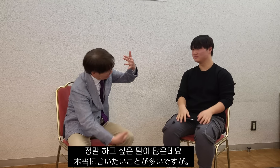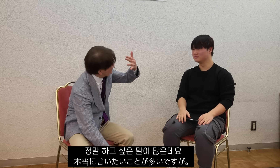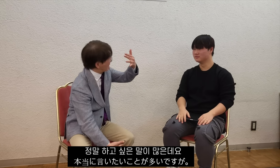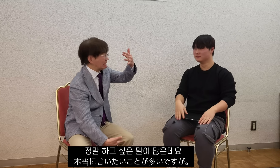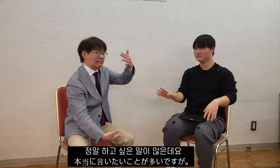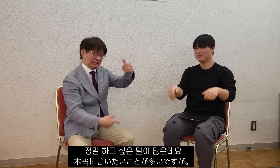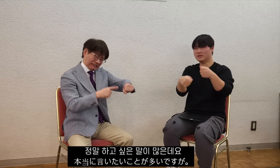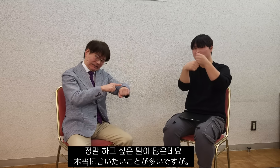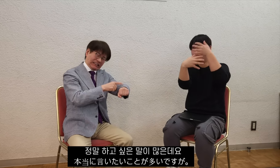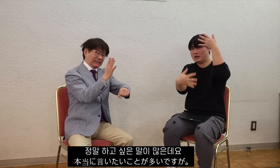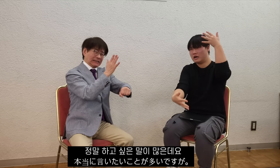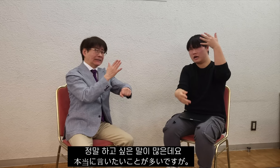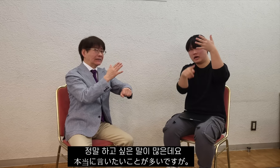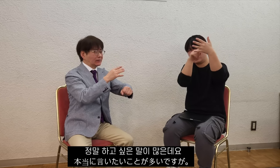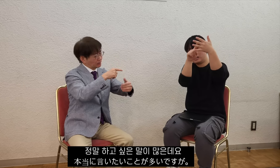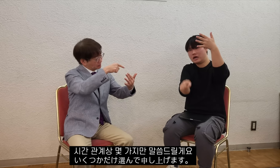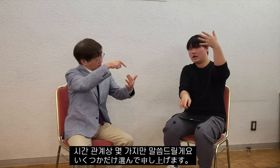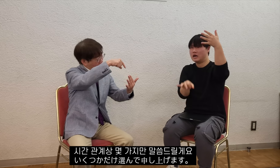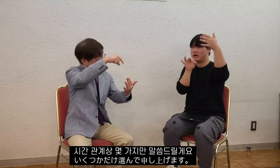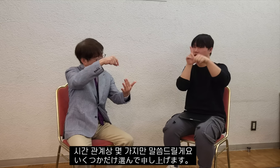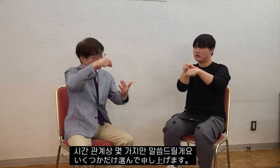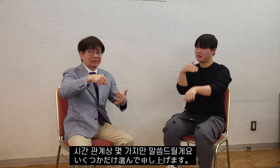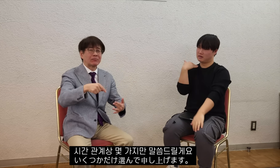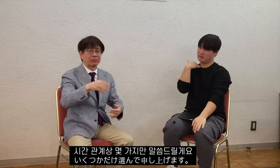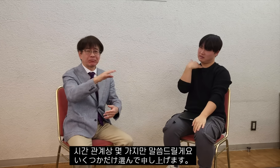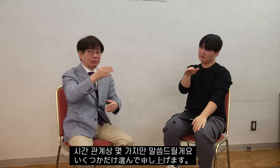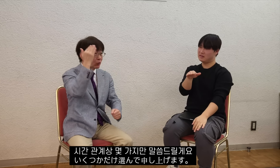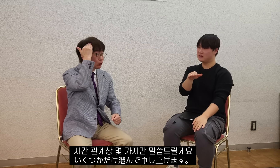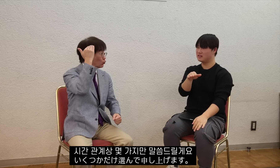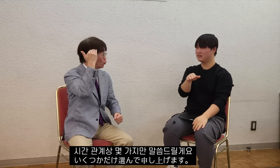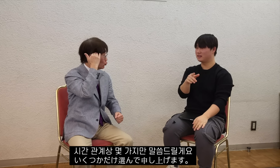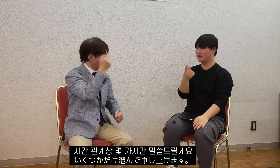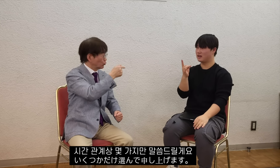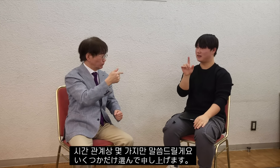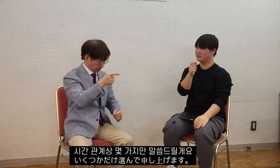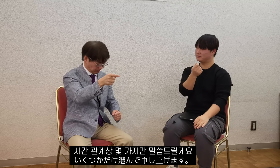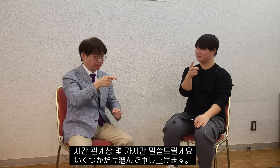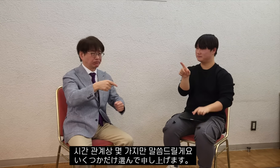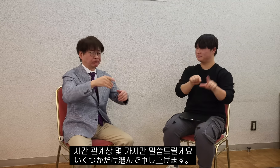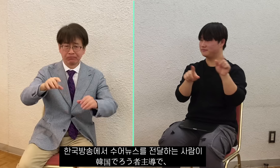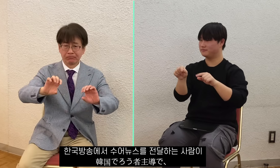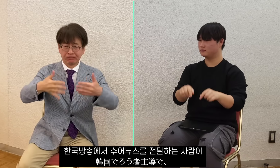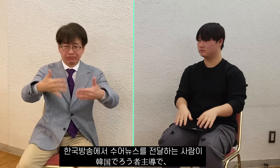I really want to say. I'll just mention a few for the sake of time.